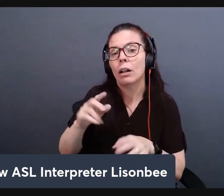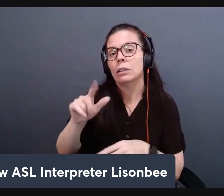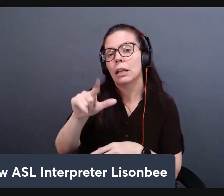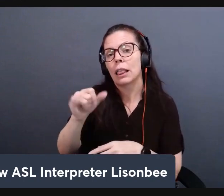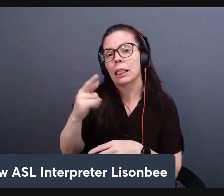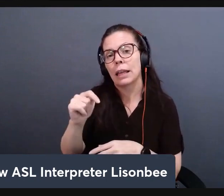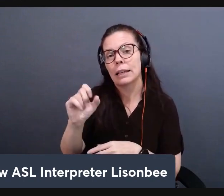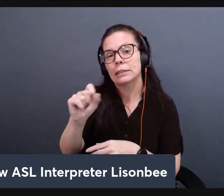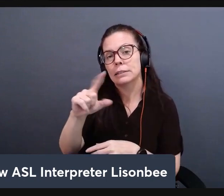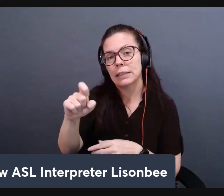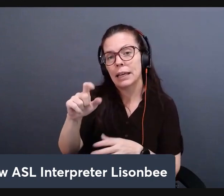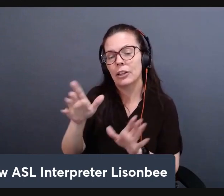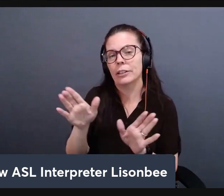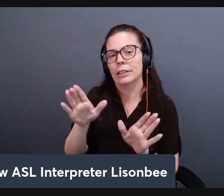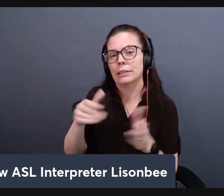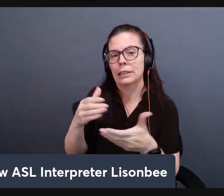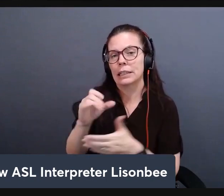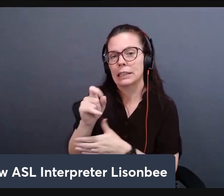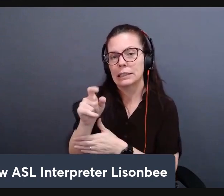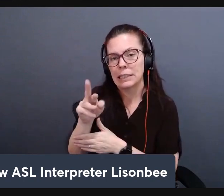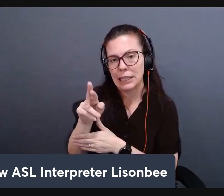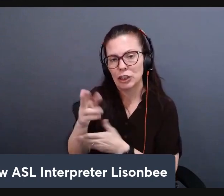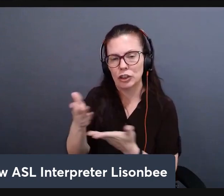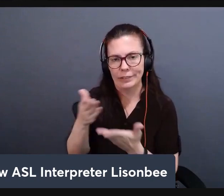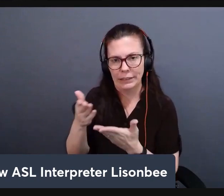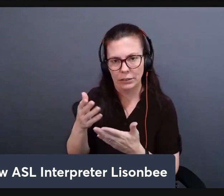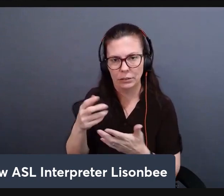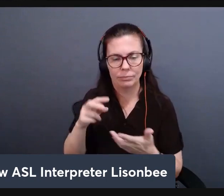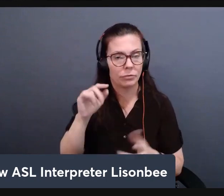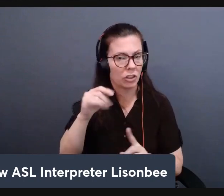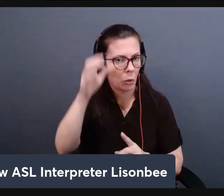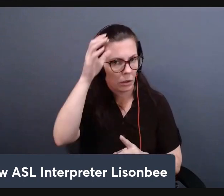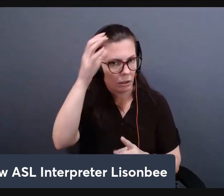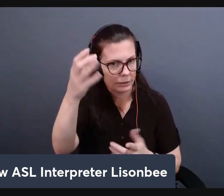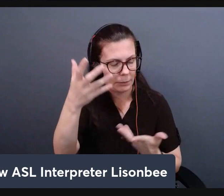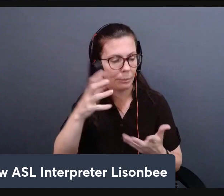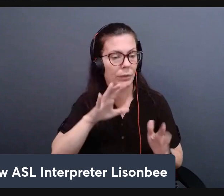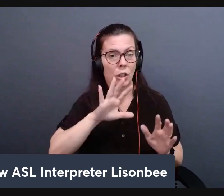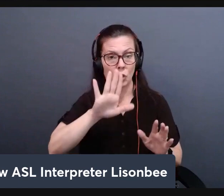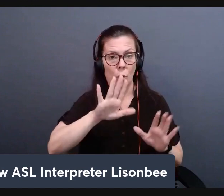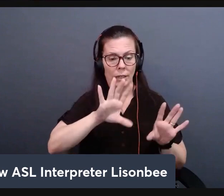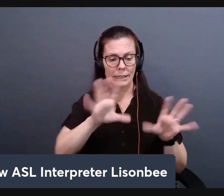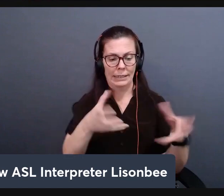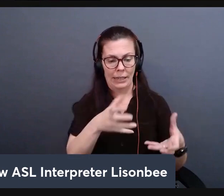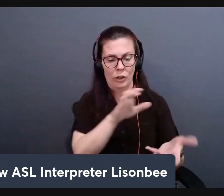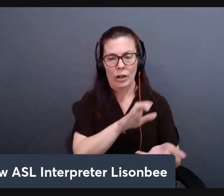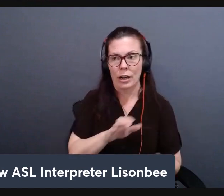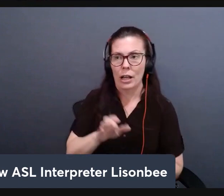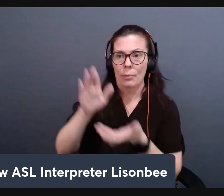And the idea is you just upload your container and it gives you back a endpoint for your container.